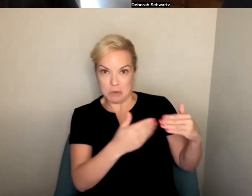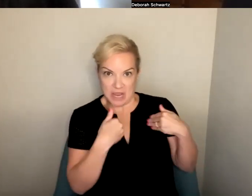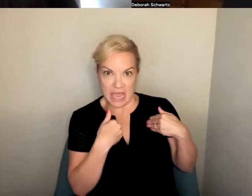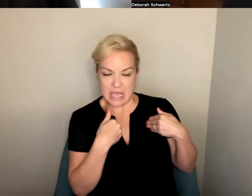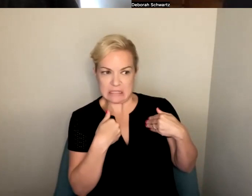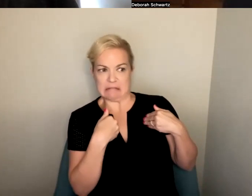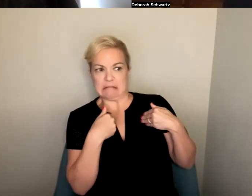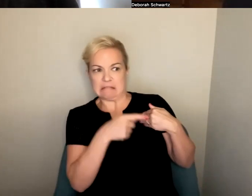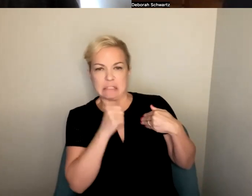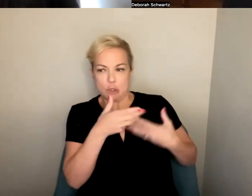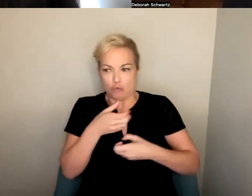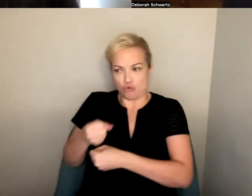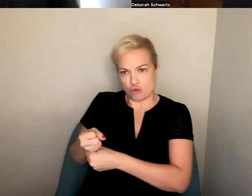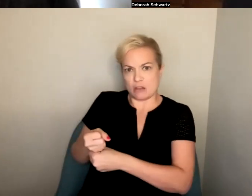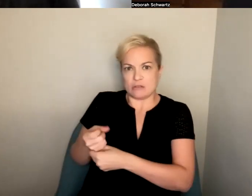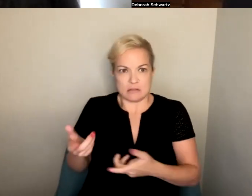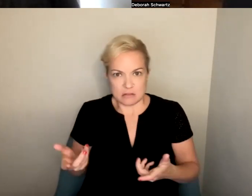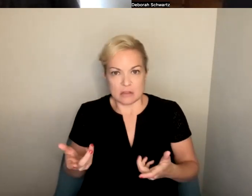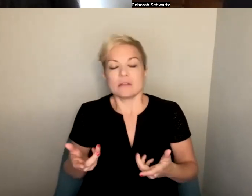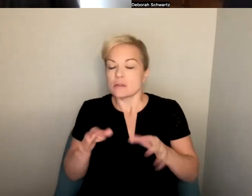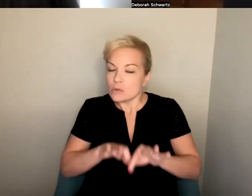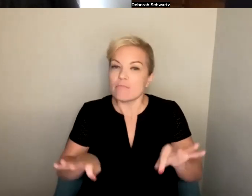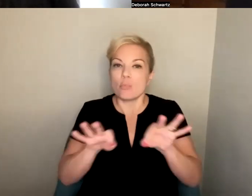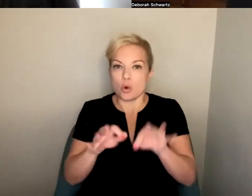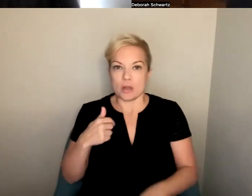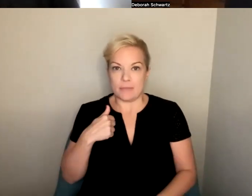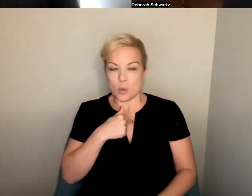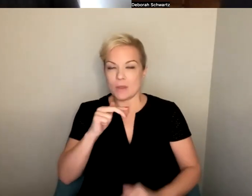that is going to lead us to discussions for future generations for generations,